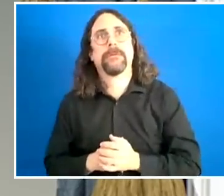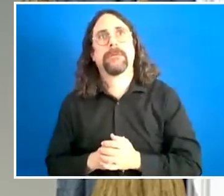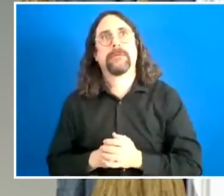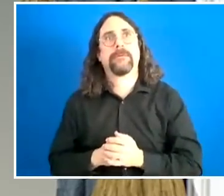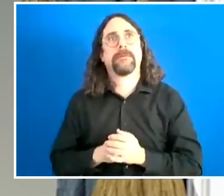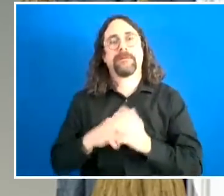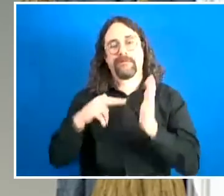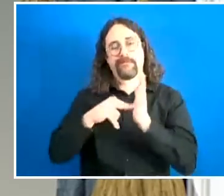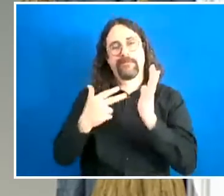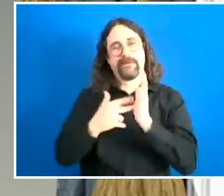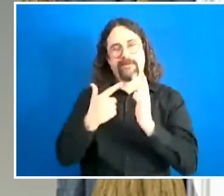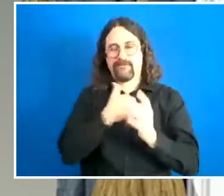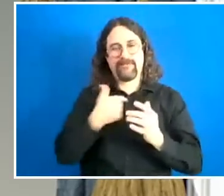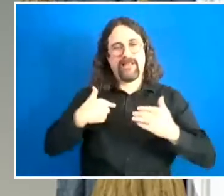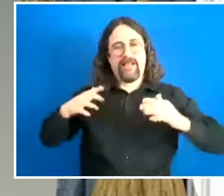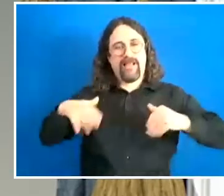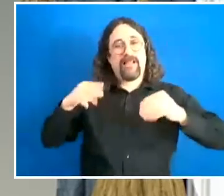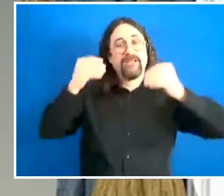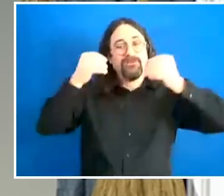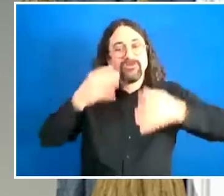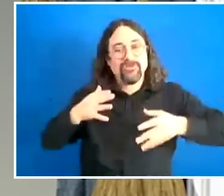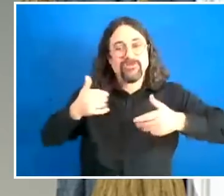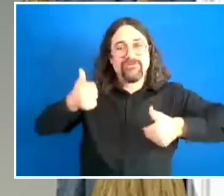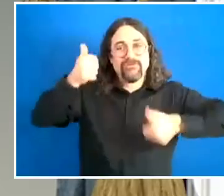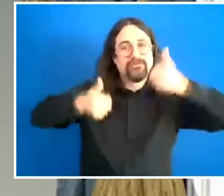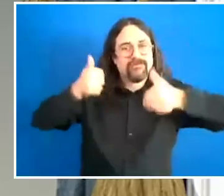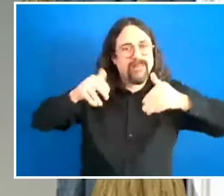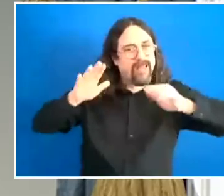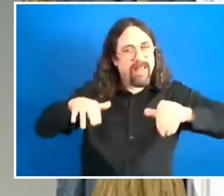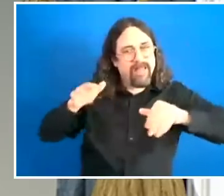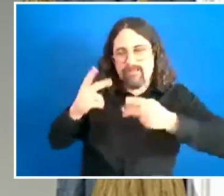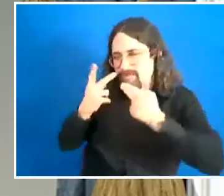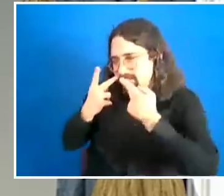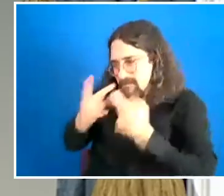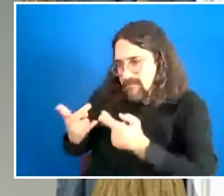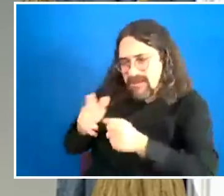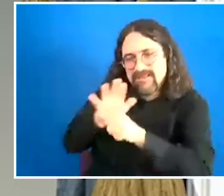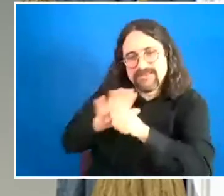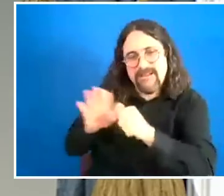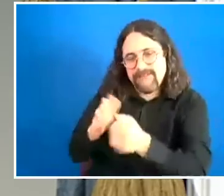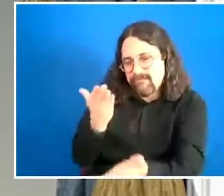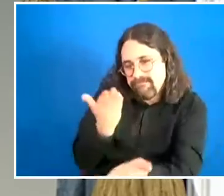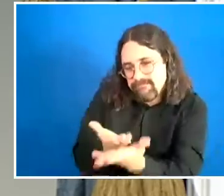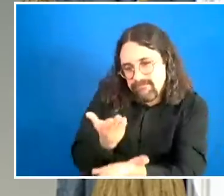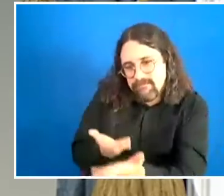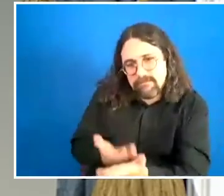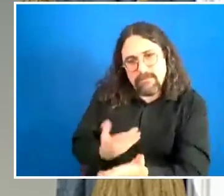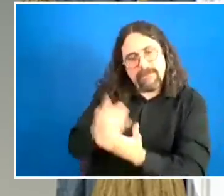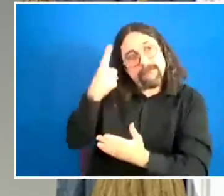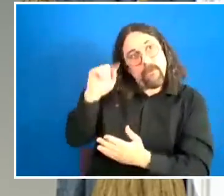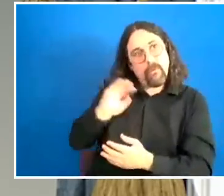WHETHER OR NOT TSENTS ACL MARSERRED THIS BODY OF KNOWLEDGE. OWN,H TAST' IMPORTANT BECAUSE WHATEVER THE SDTUE NTHAS NOT MASTERED OR